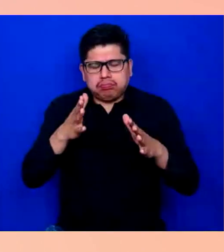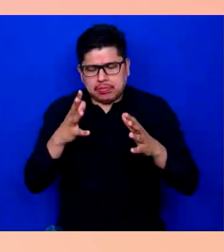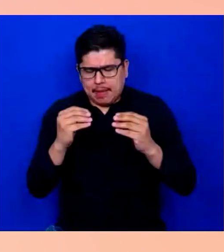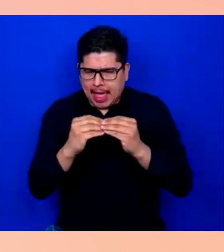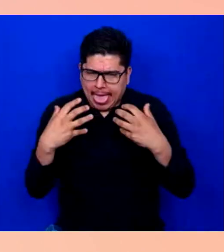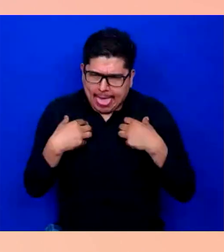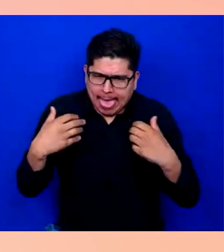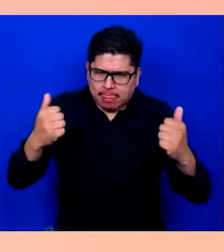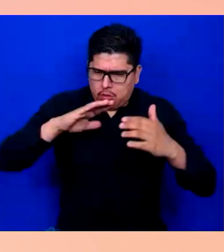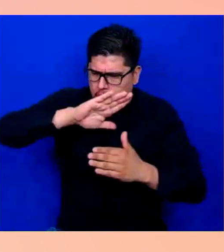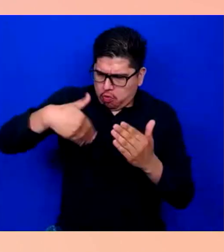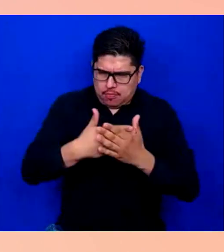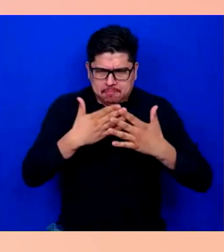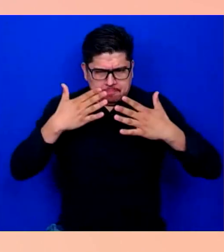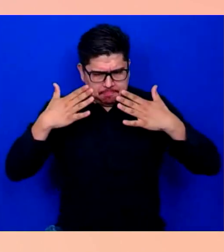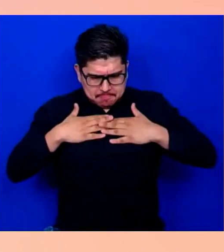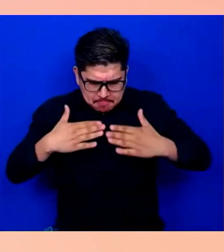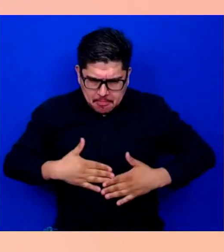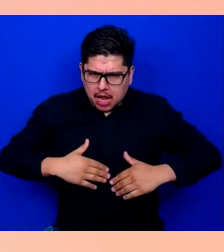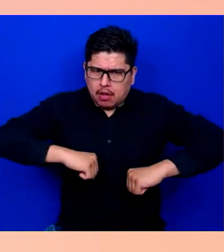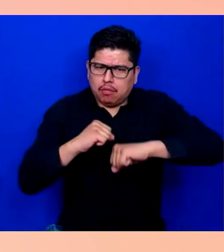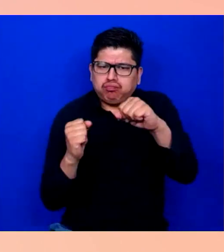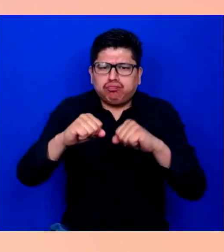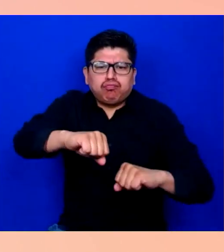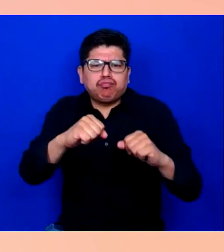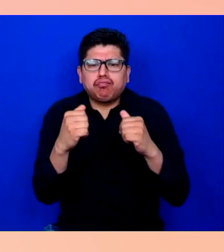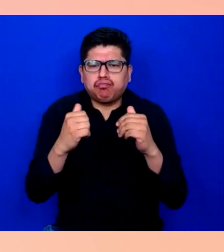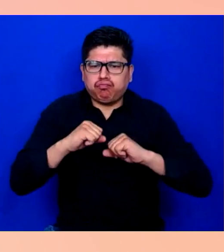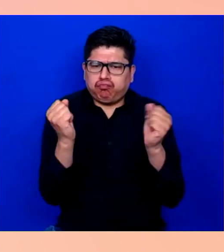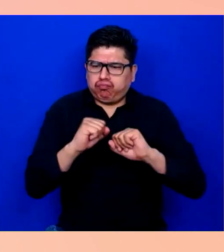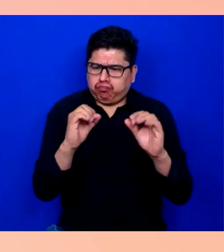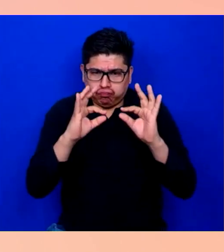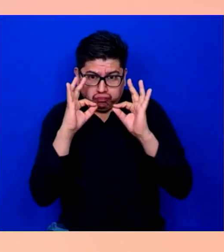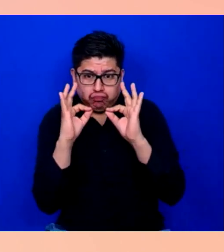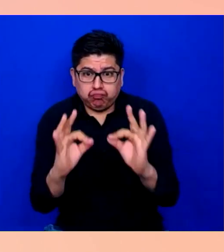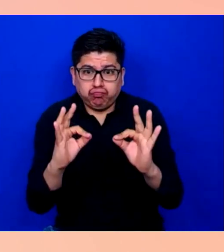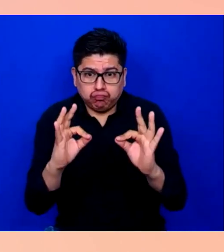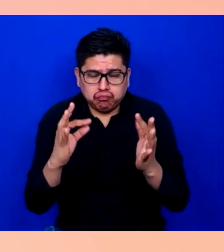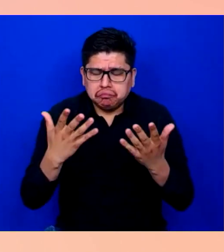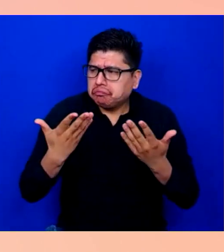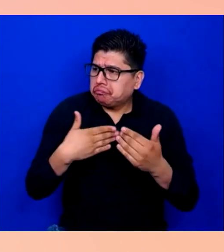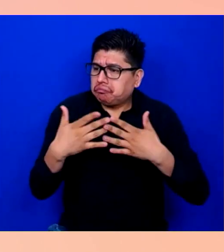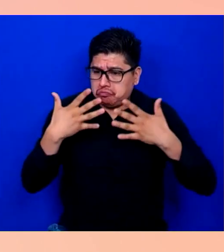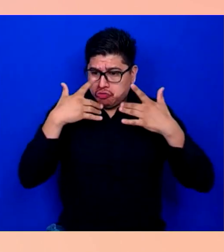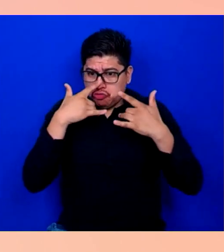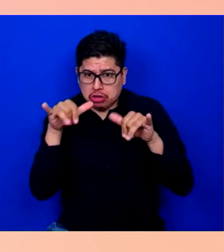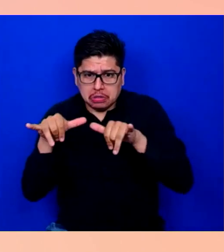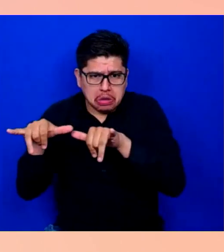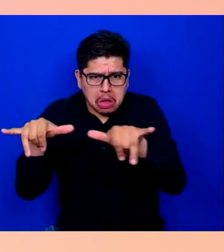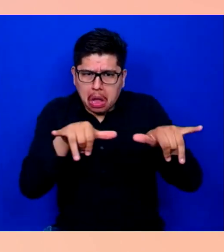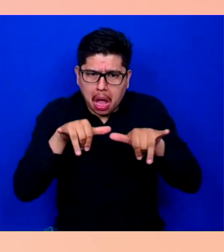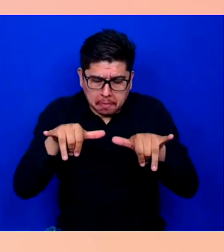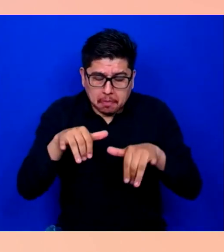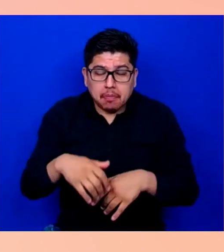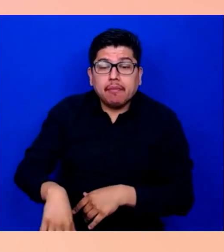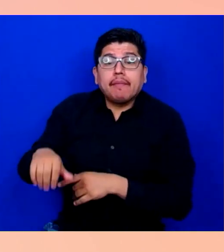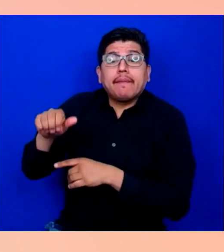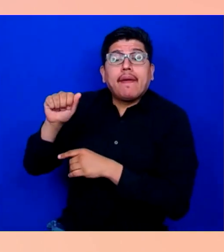no matter what that body might look like. Artificial intelligence, like IntelliCode for Visual Studio is